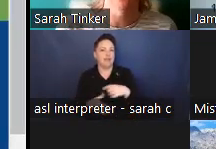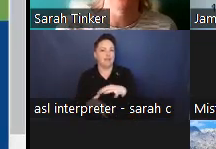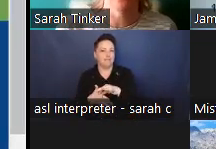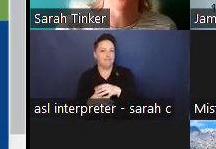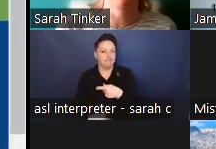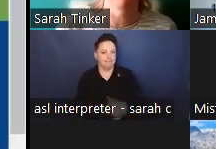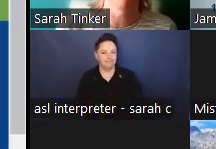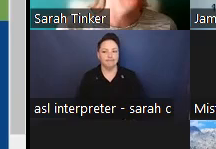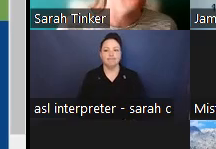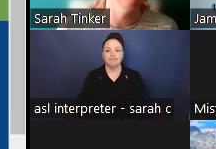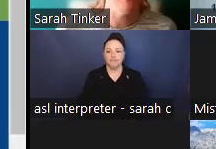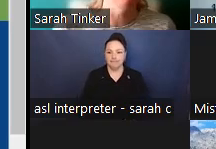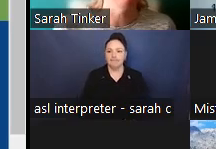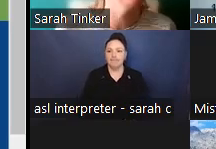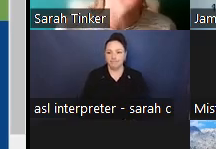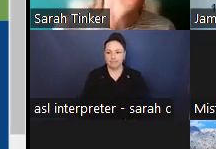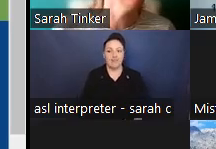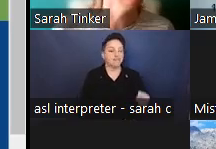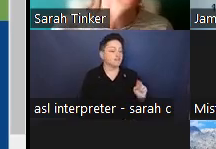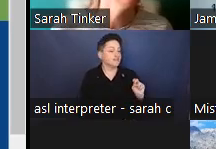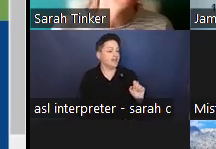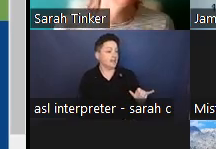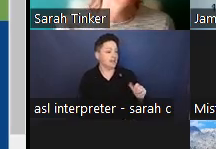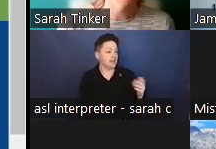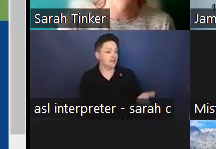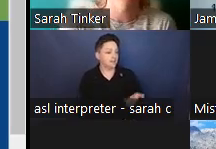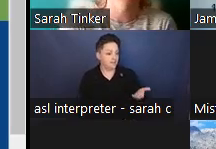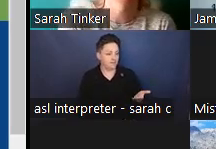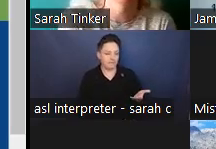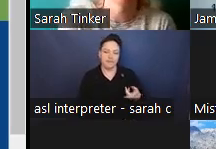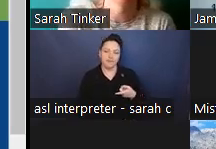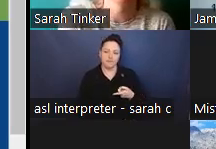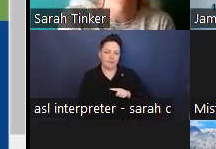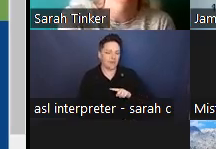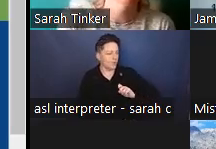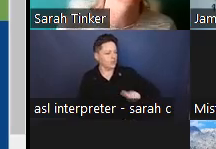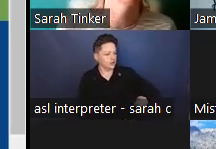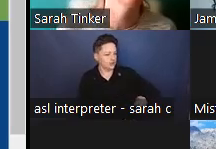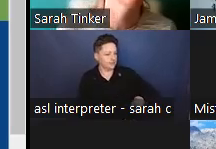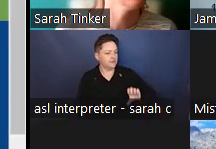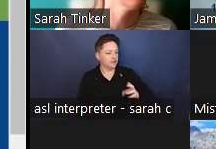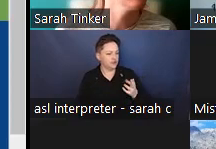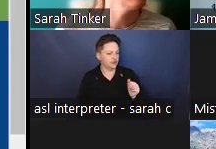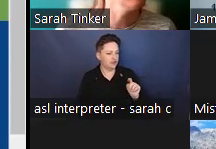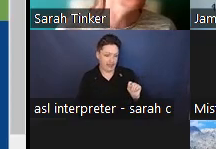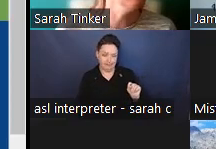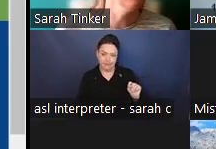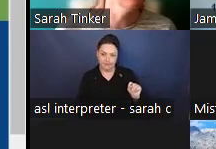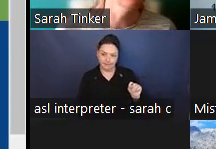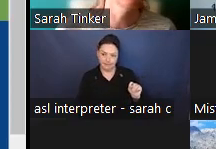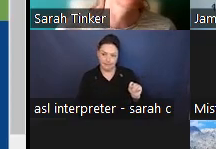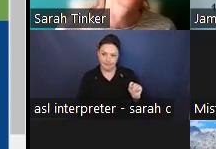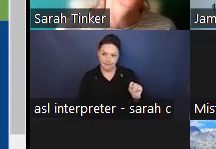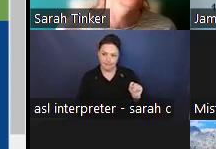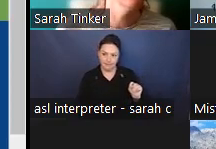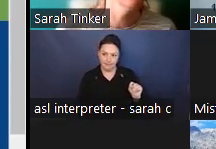There this is a question in the chat. Martha is wondering this is great for those of us